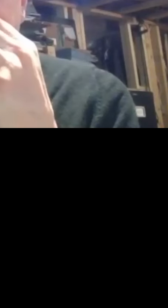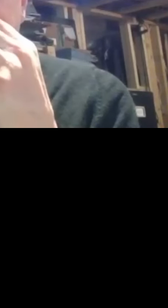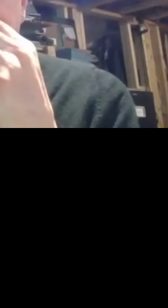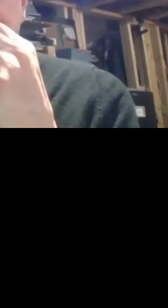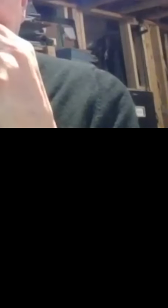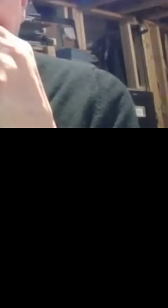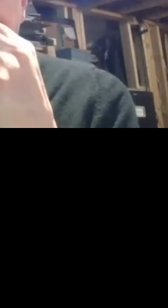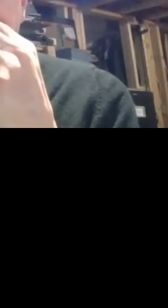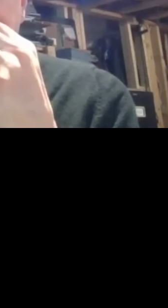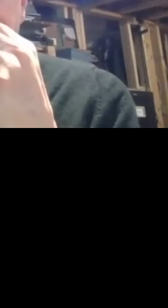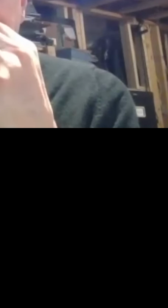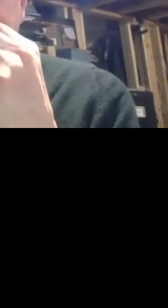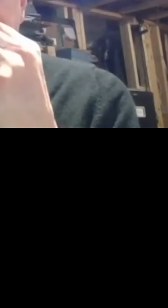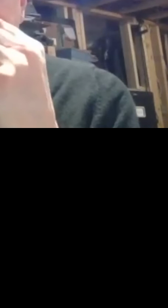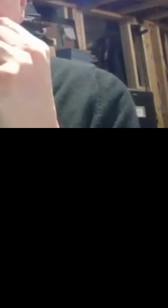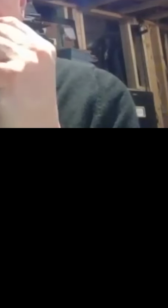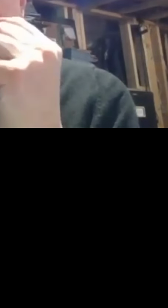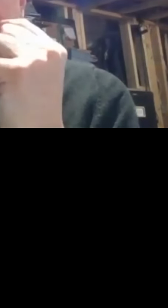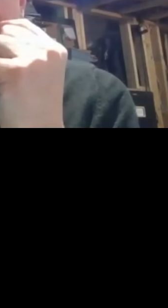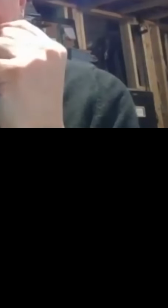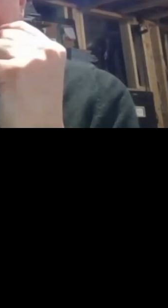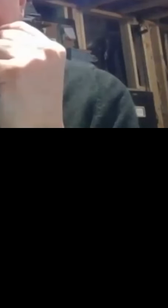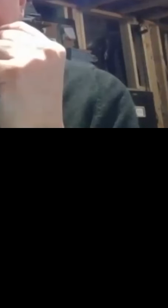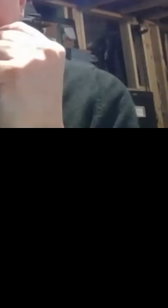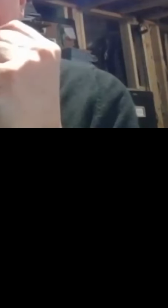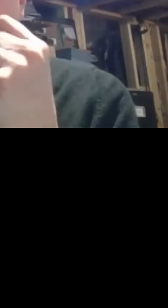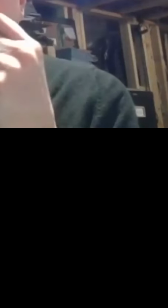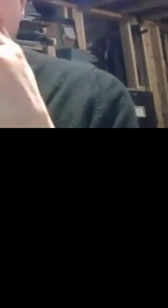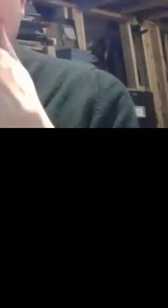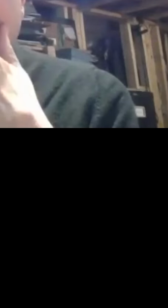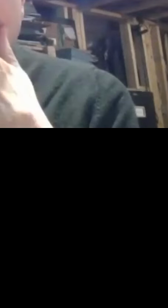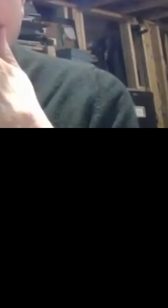was I went to a hospital to get a vaccine